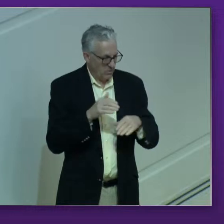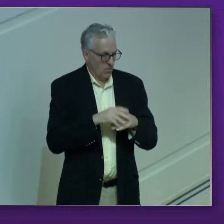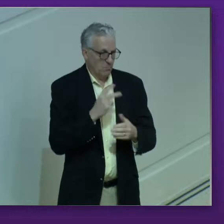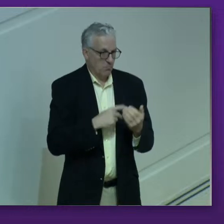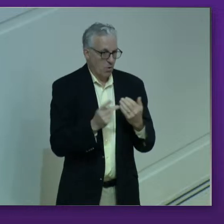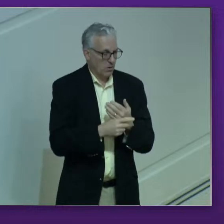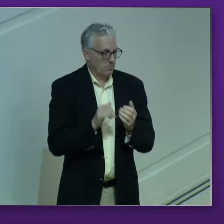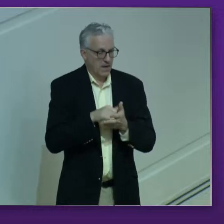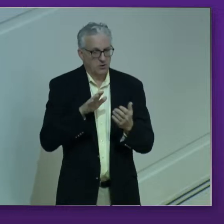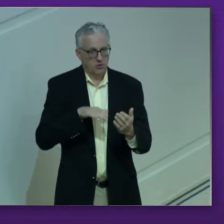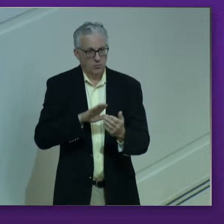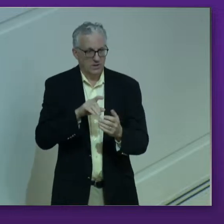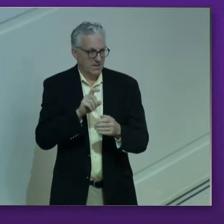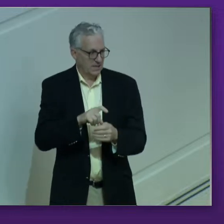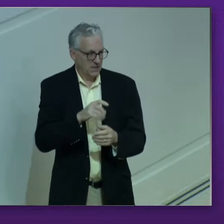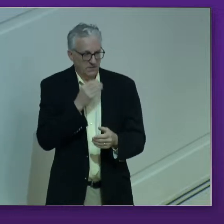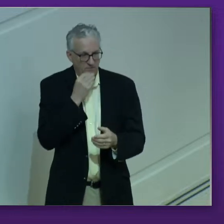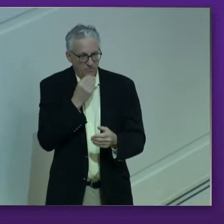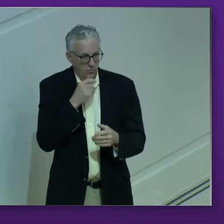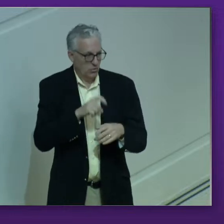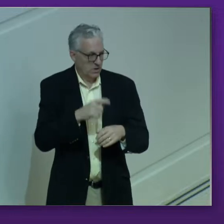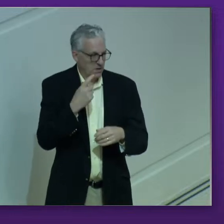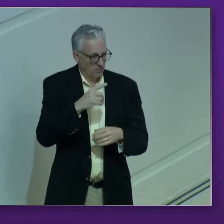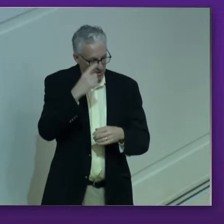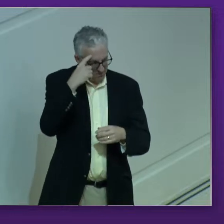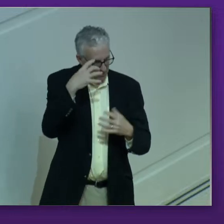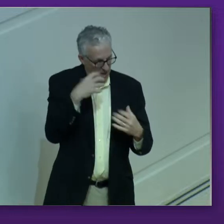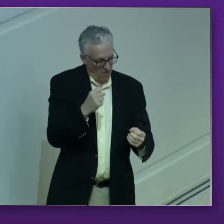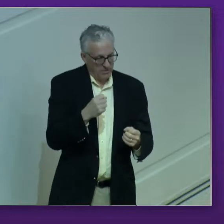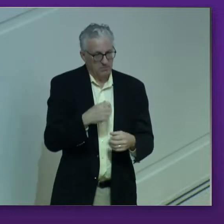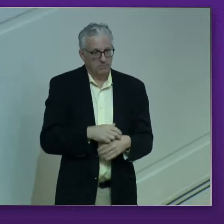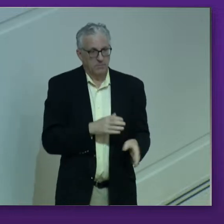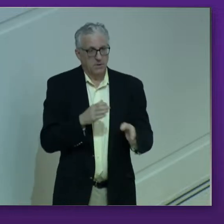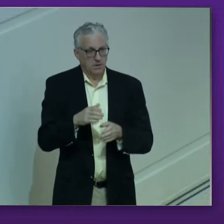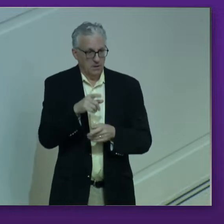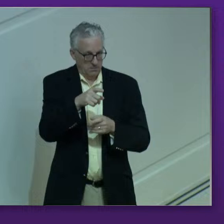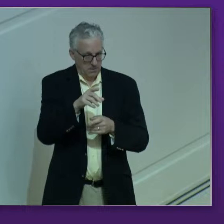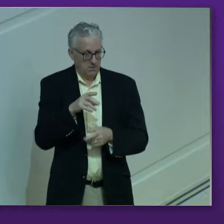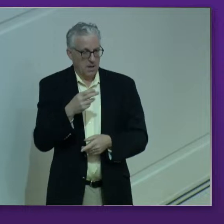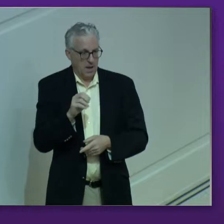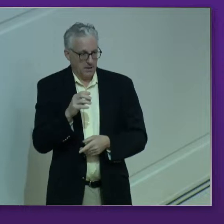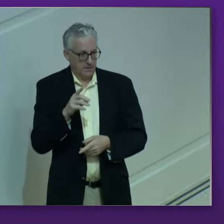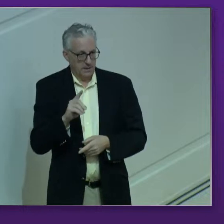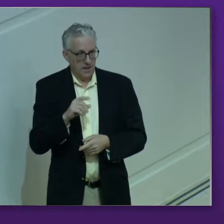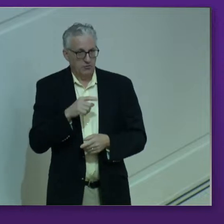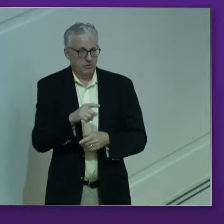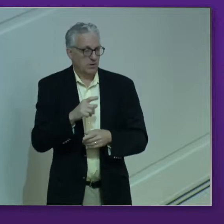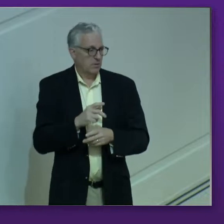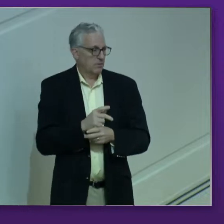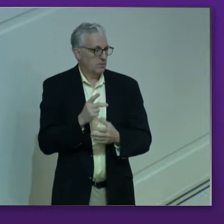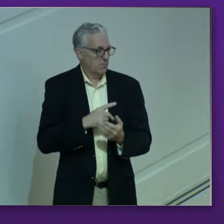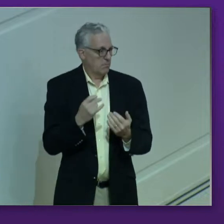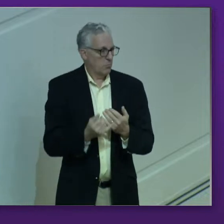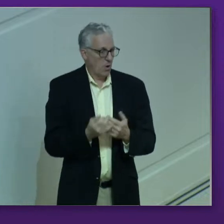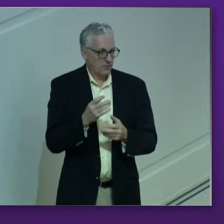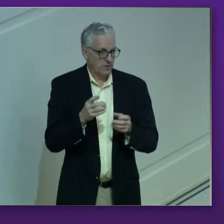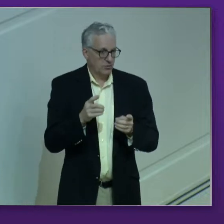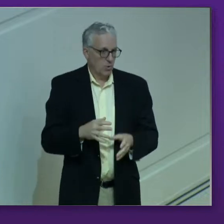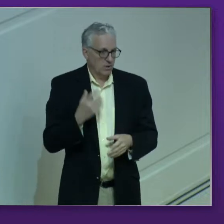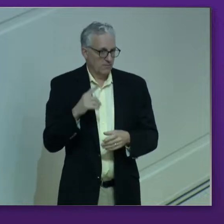ONE OF THE SUBCOMMITTEES FOCUSED ON TEACHING AND LEARNING. RICHARD PLAYS AN INTEGRAL PART AS AN AMBASSADOR